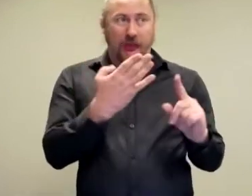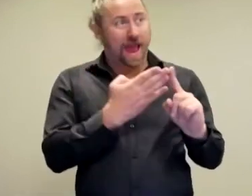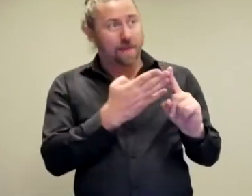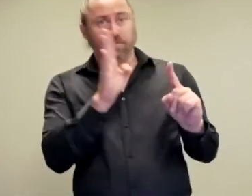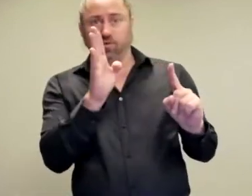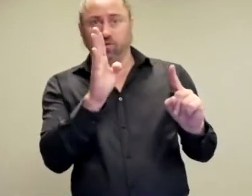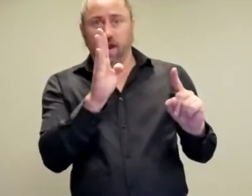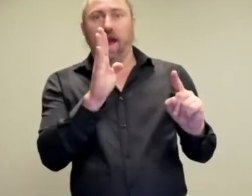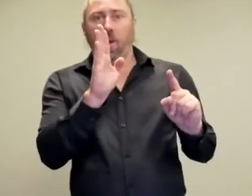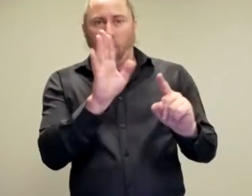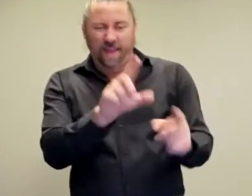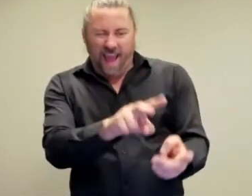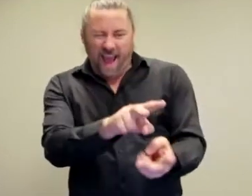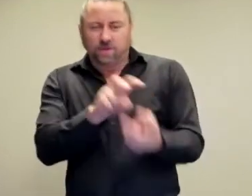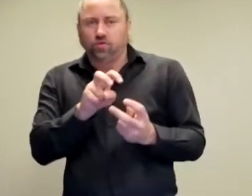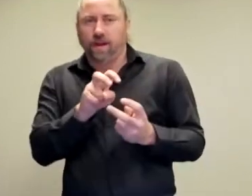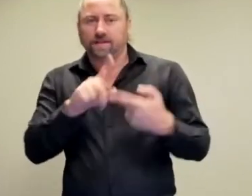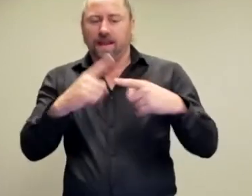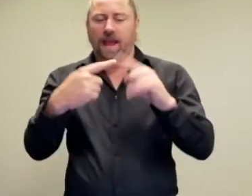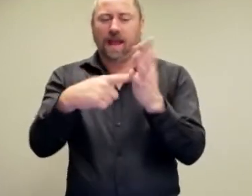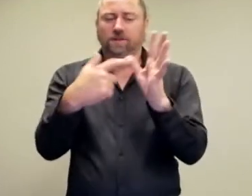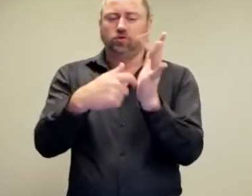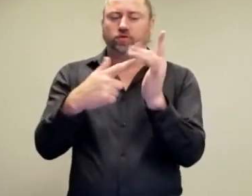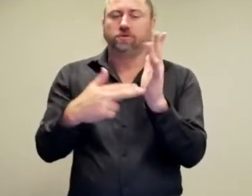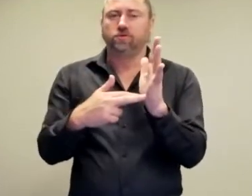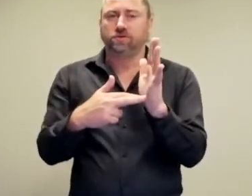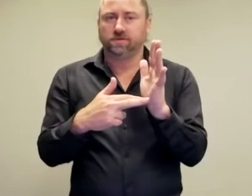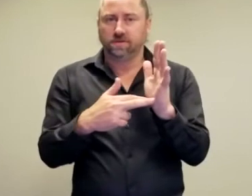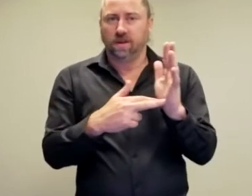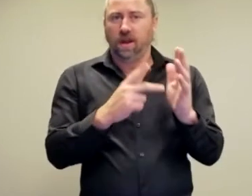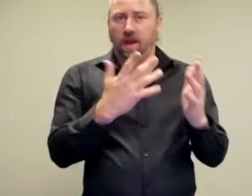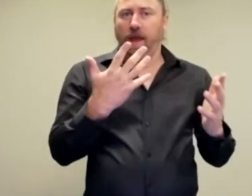and extraction and how these words both imply a removal of sorts.